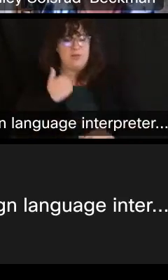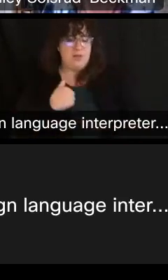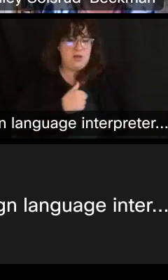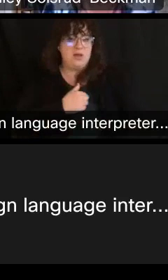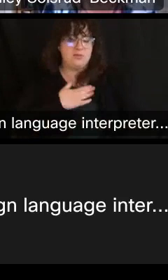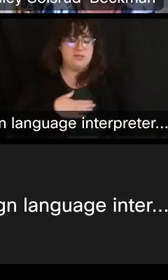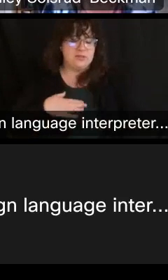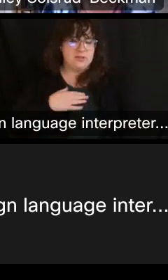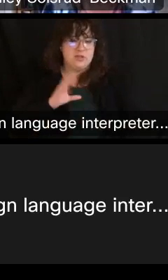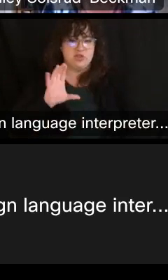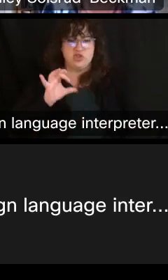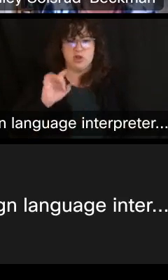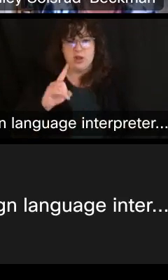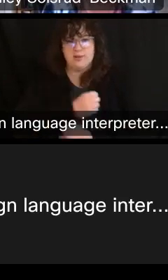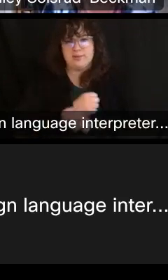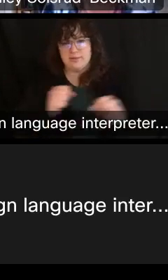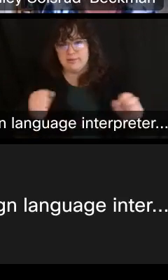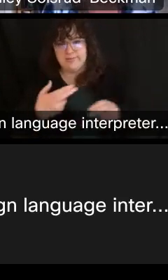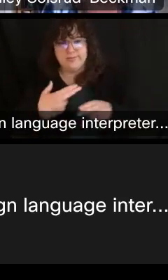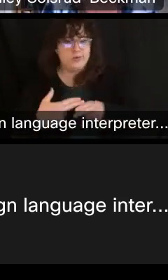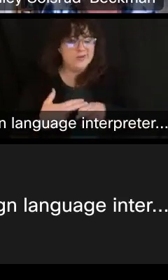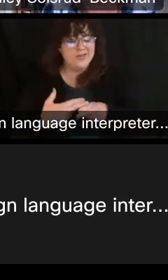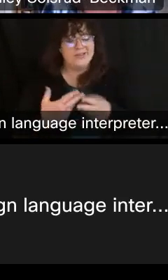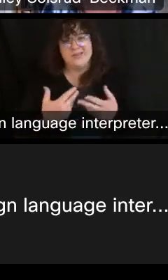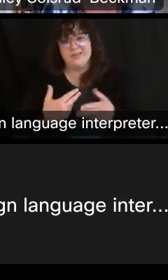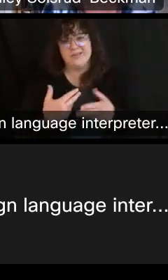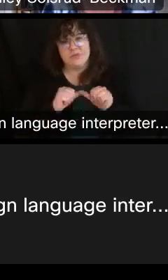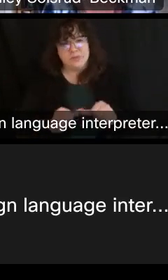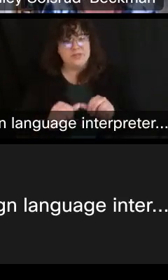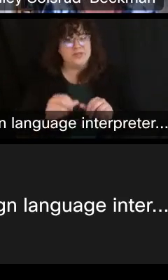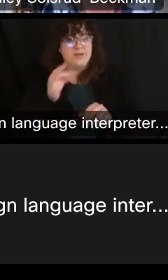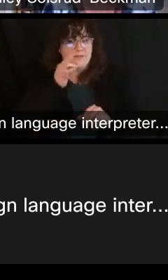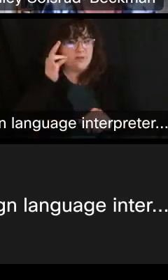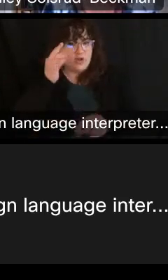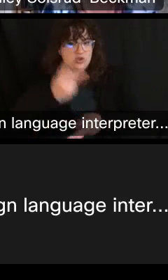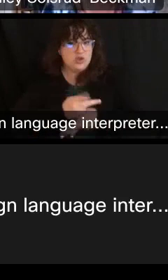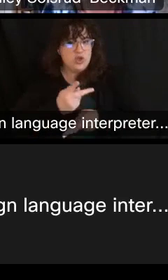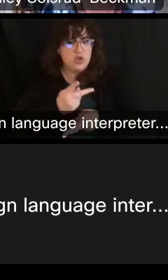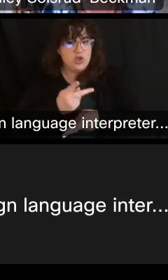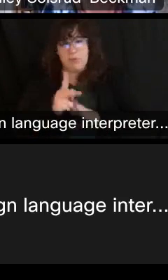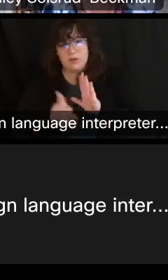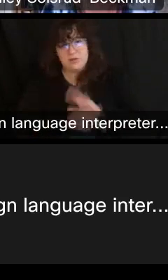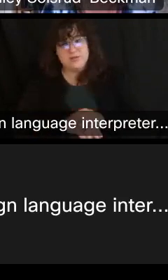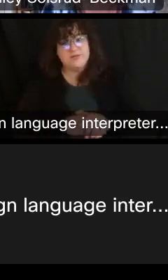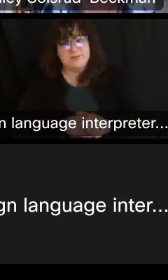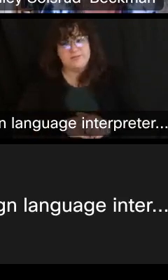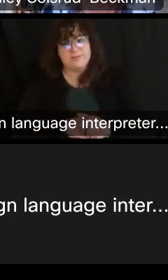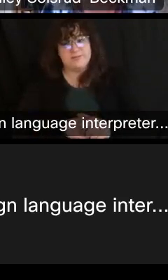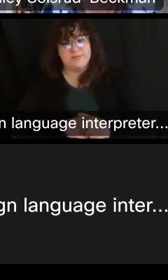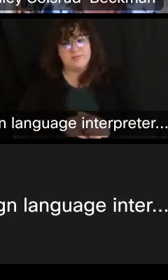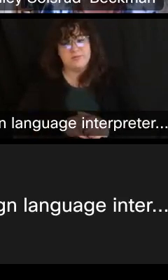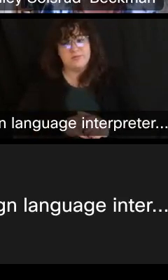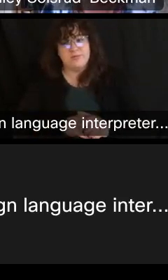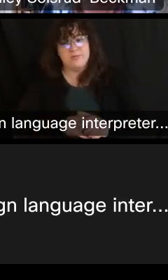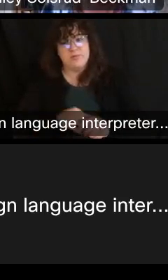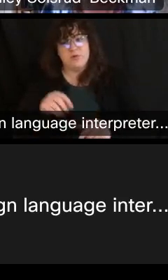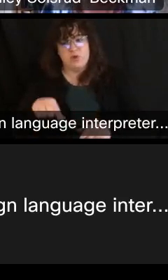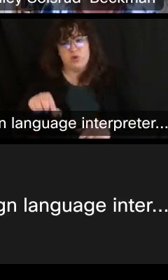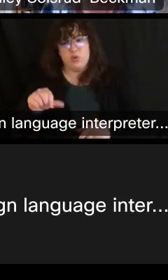and permanency foster care policy area, and I'll put that email in the chat or in the Q&A also.